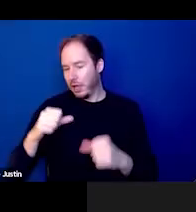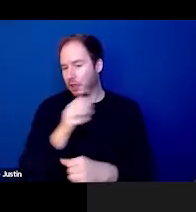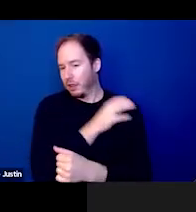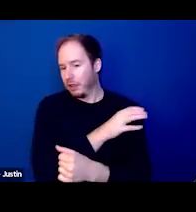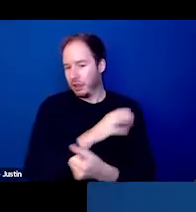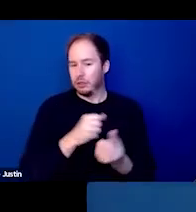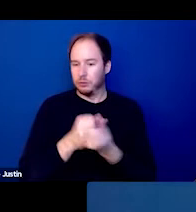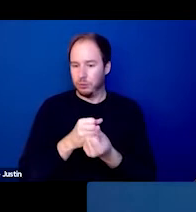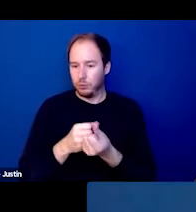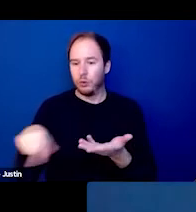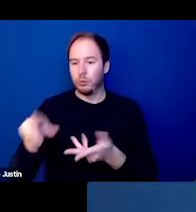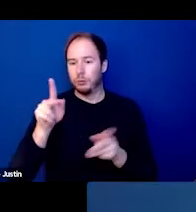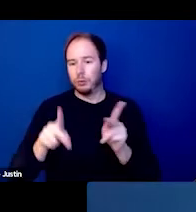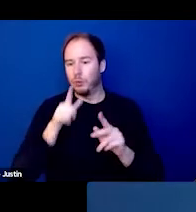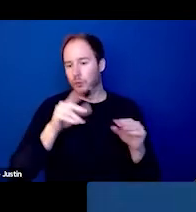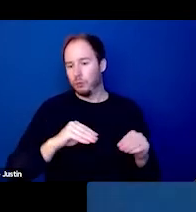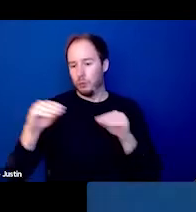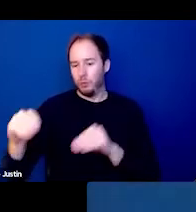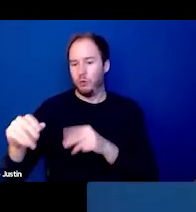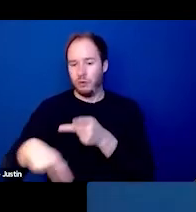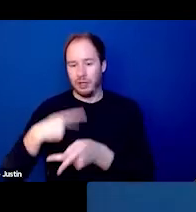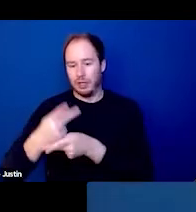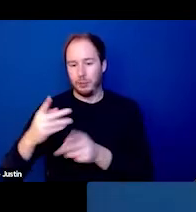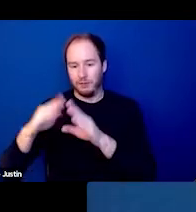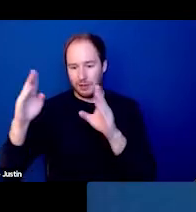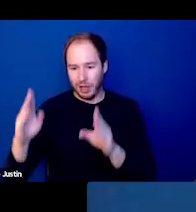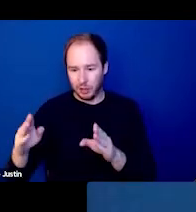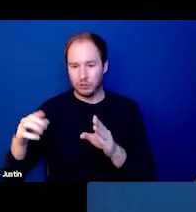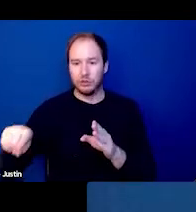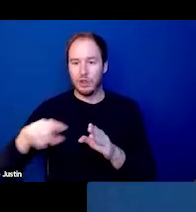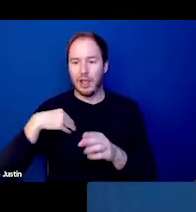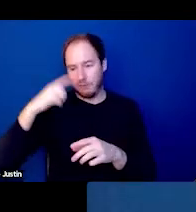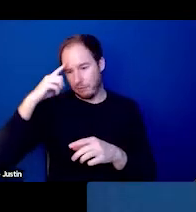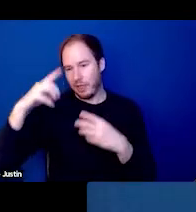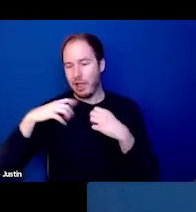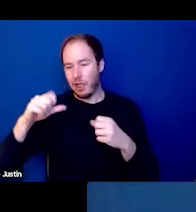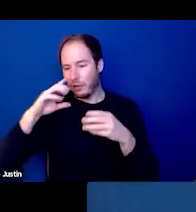to people who are moving into this type of housing. So they get mental health-focused support,